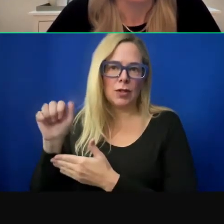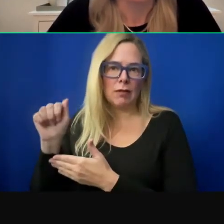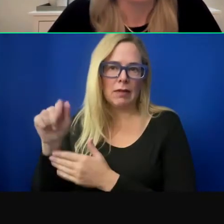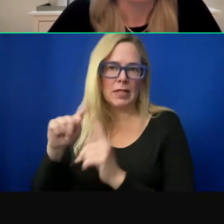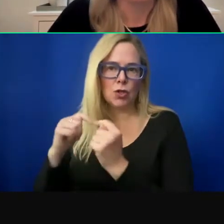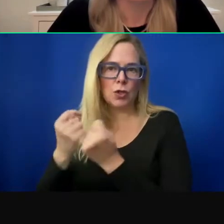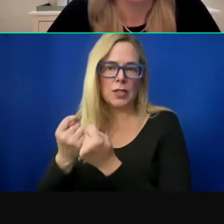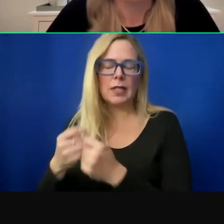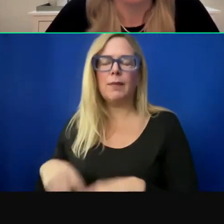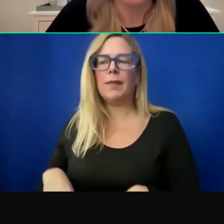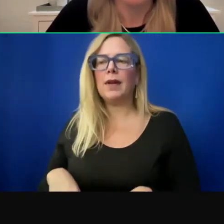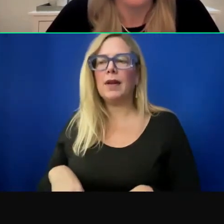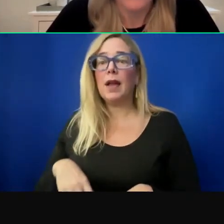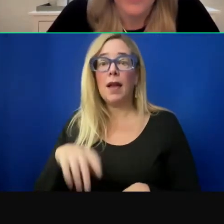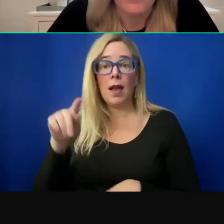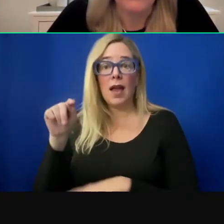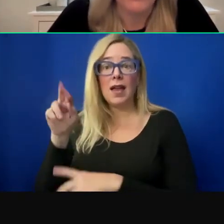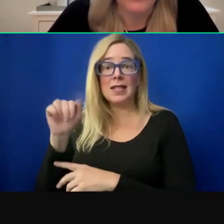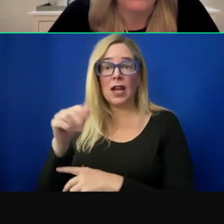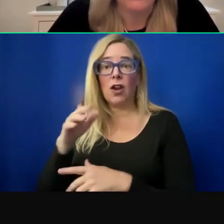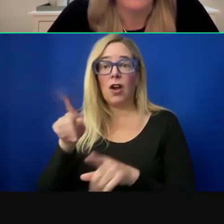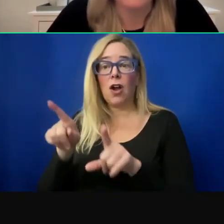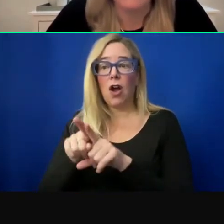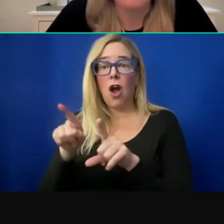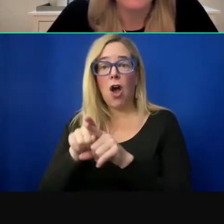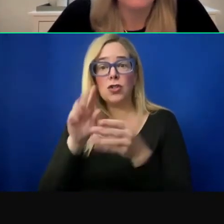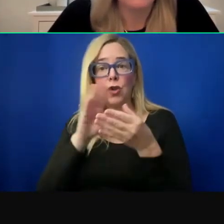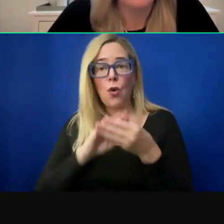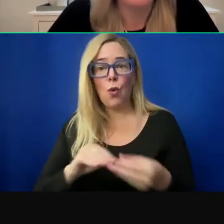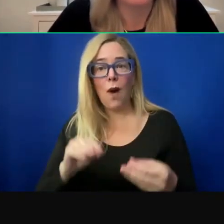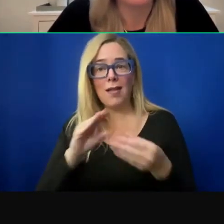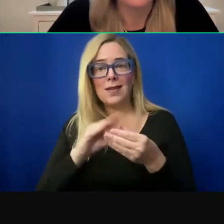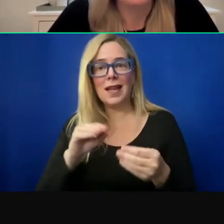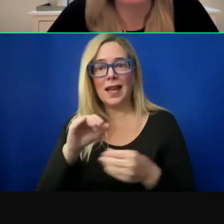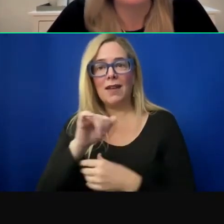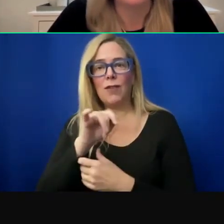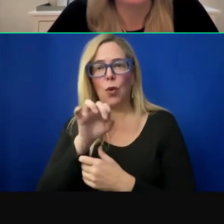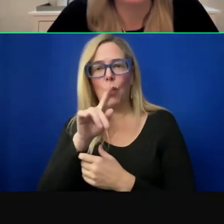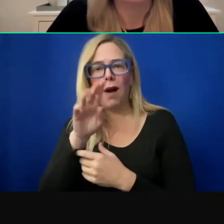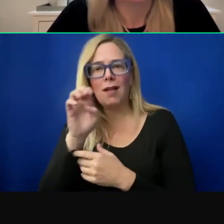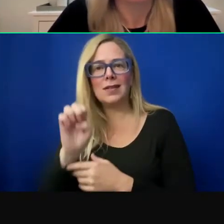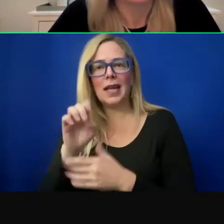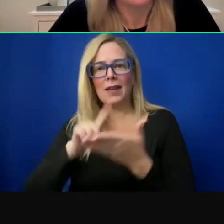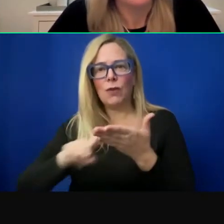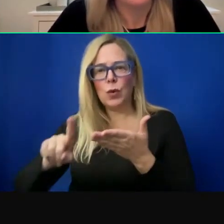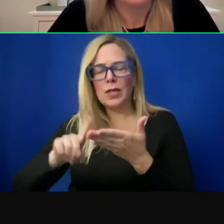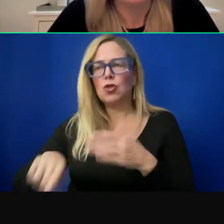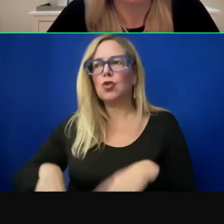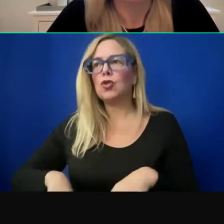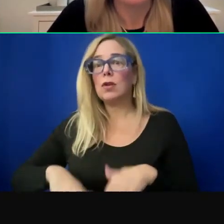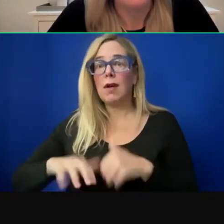Tara Lagu led some qualitative research examining the ways in which physicians view